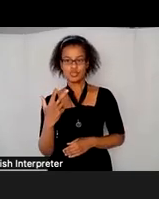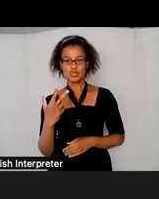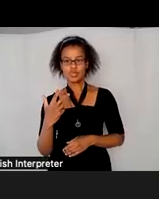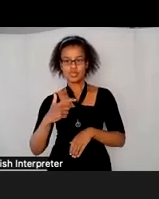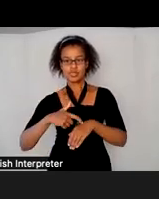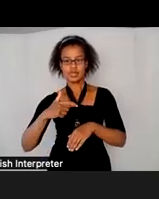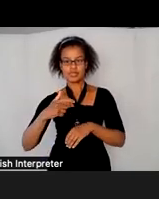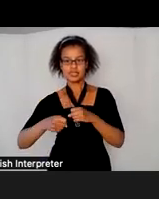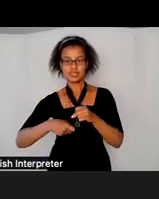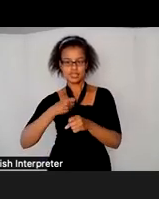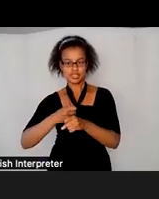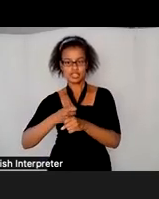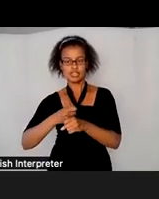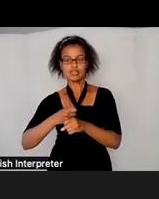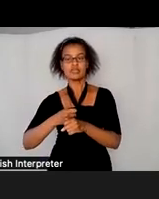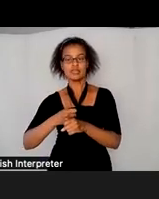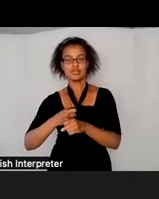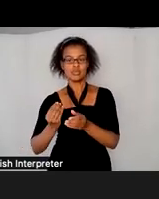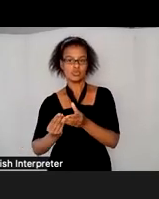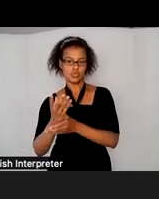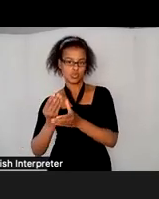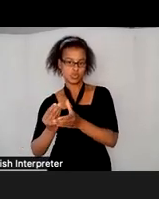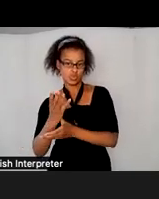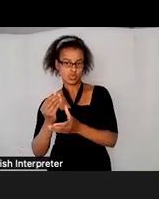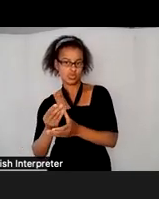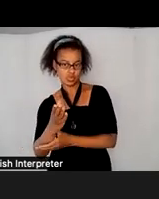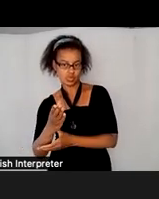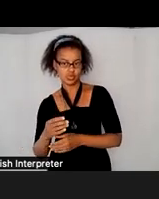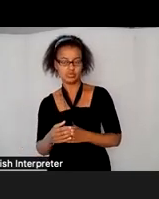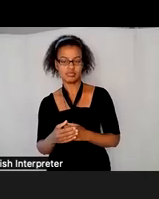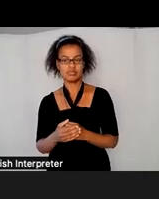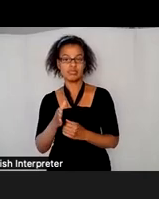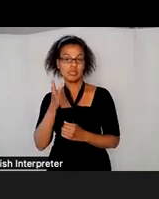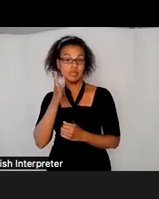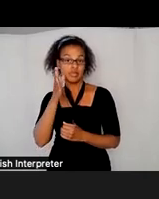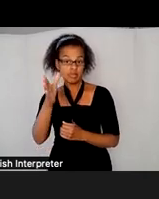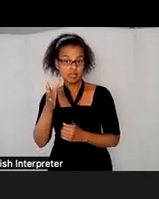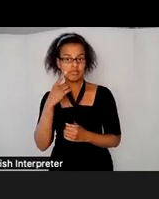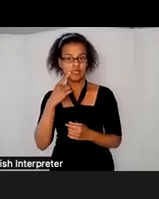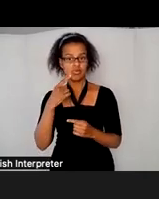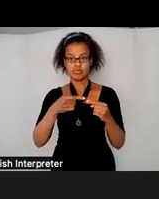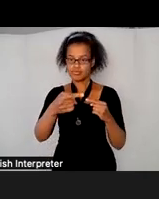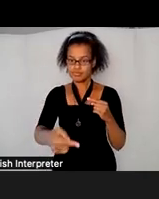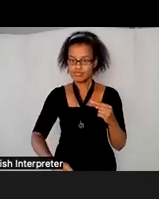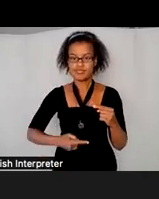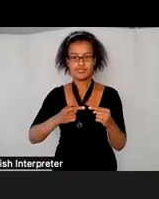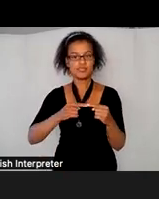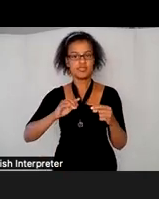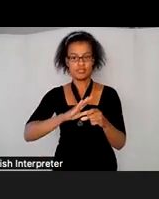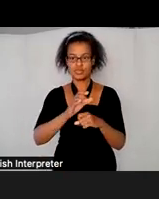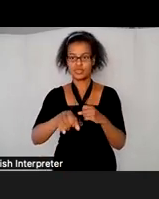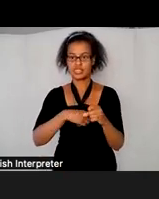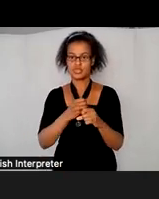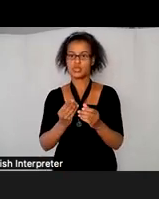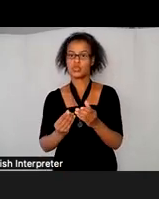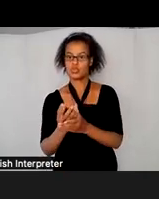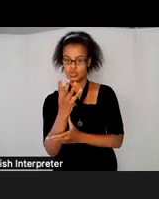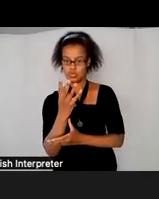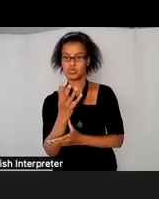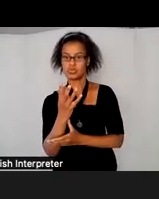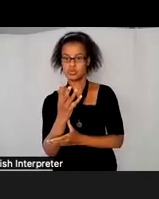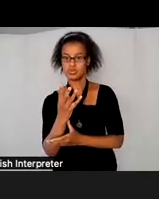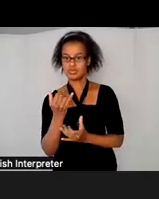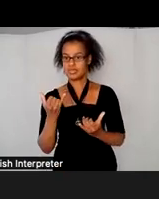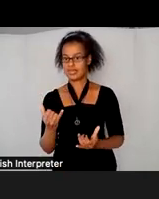Our goal is to eventually for it to be a four season, but it is used throughout the year,